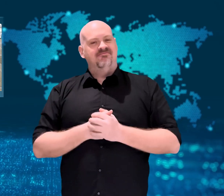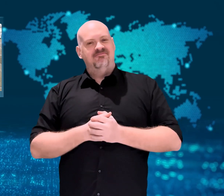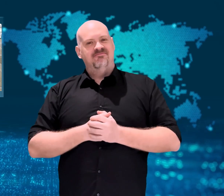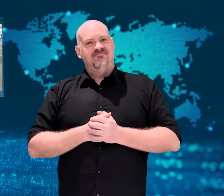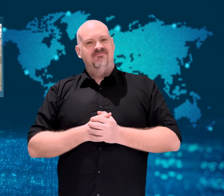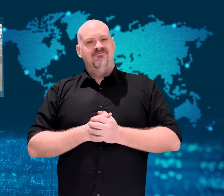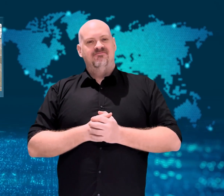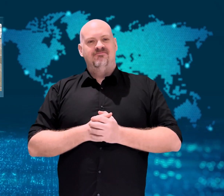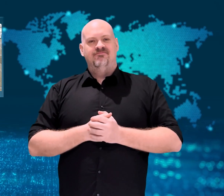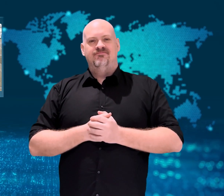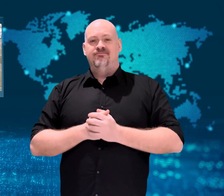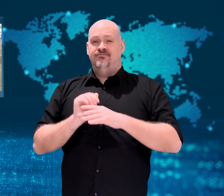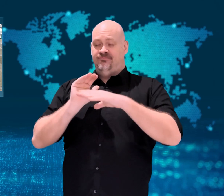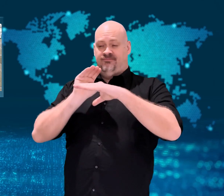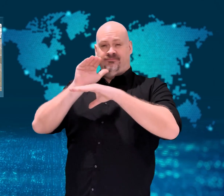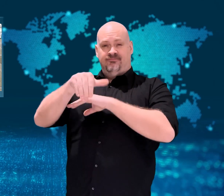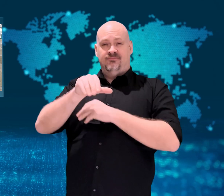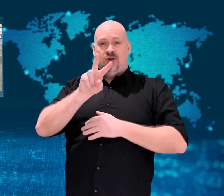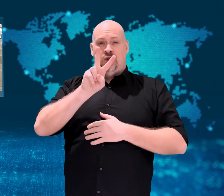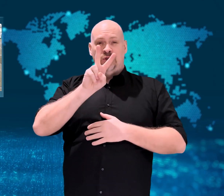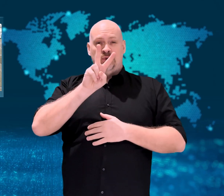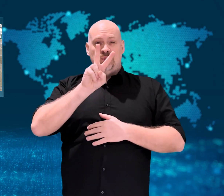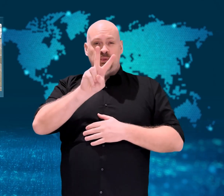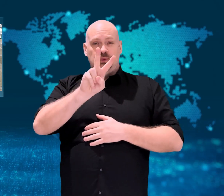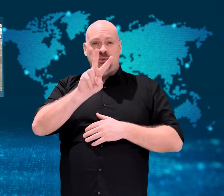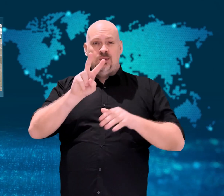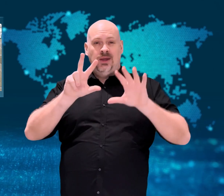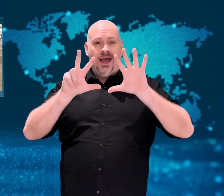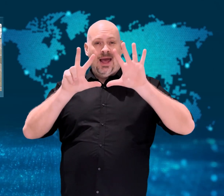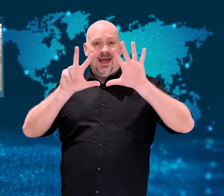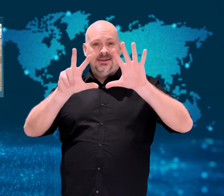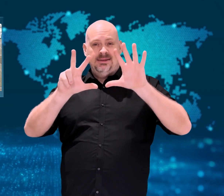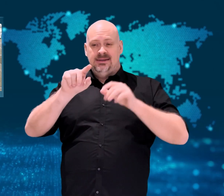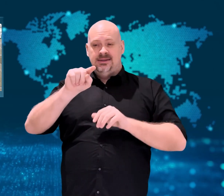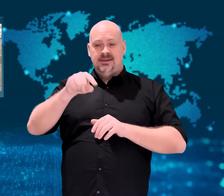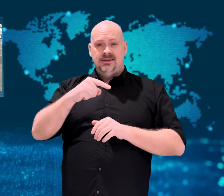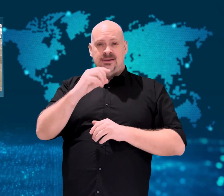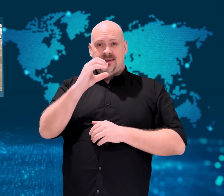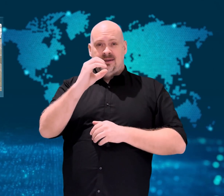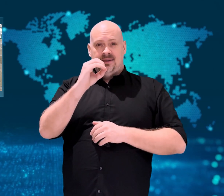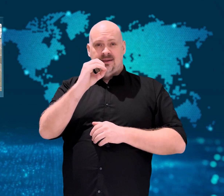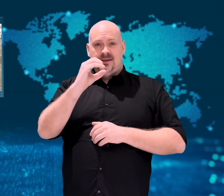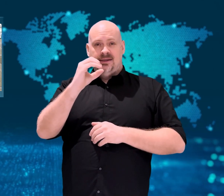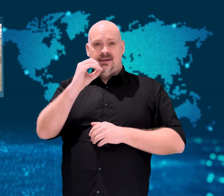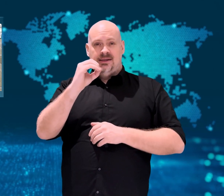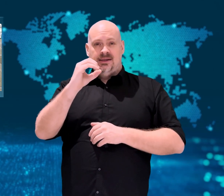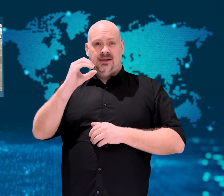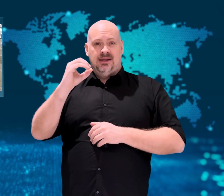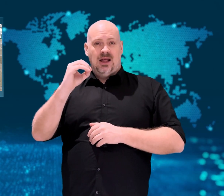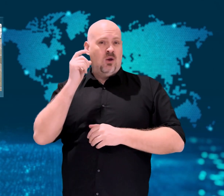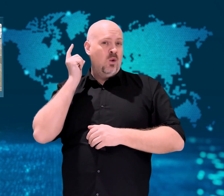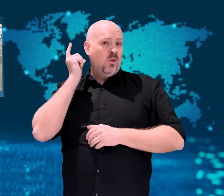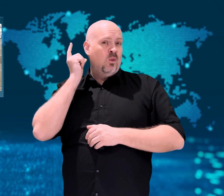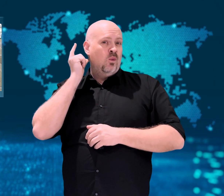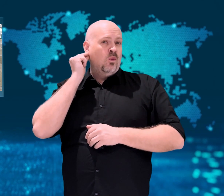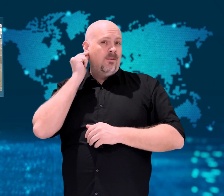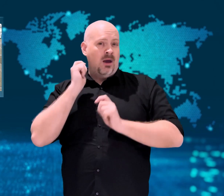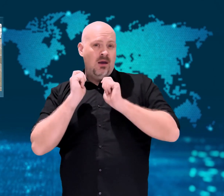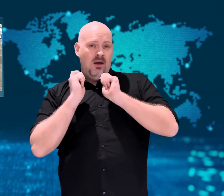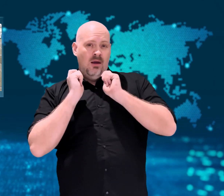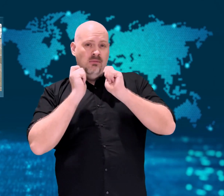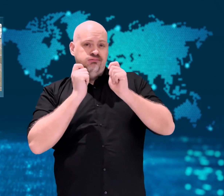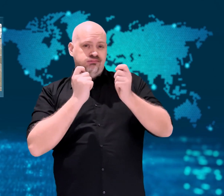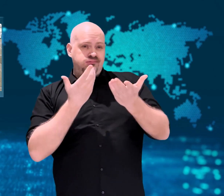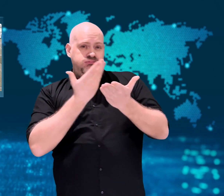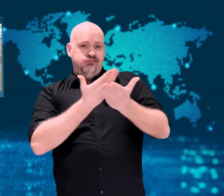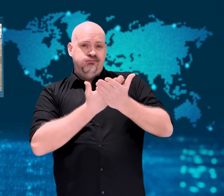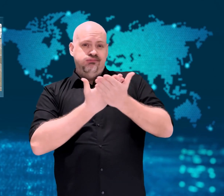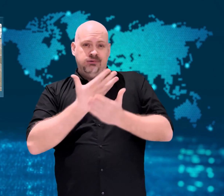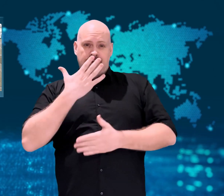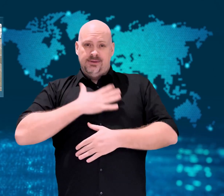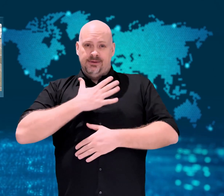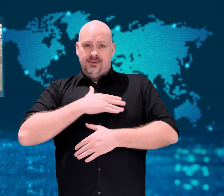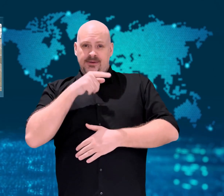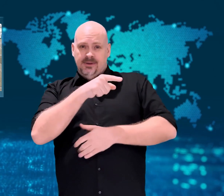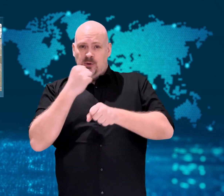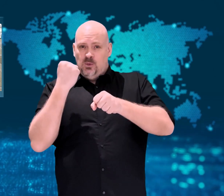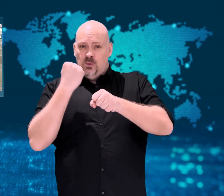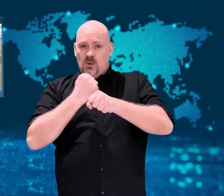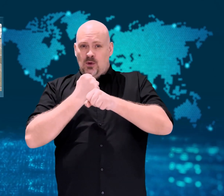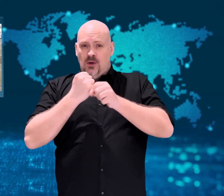More than 28,000 women applied for the job within a month.